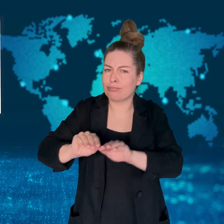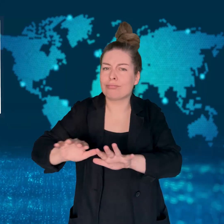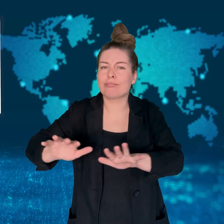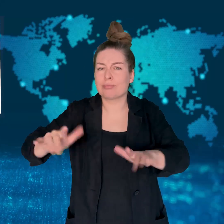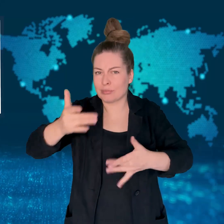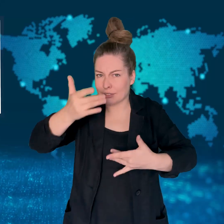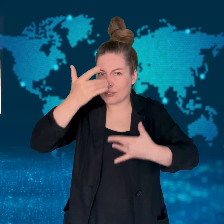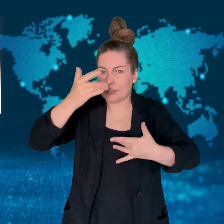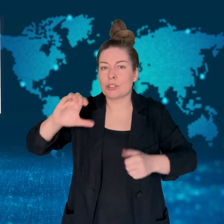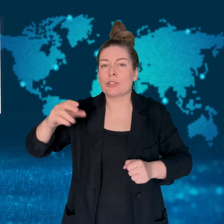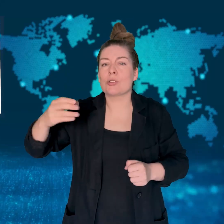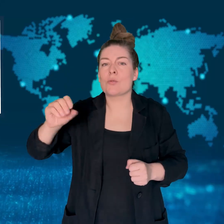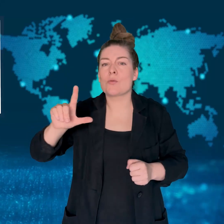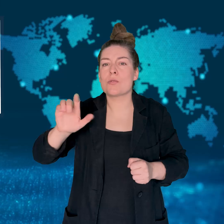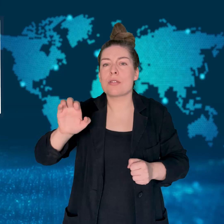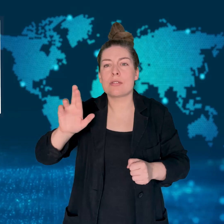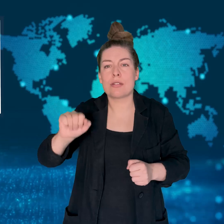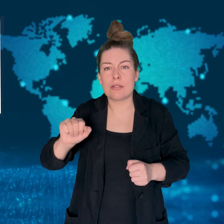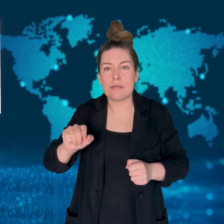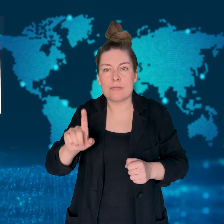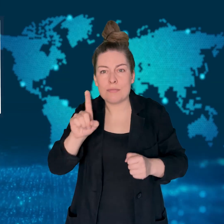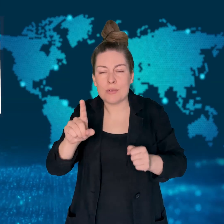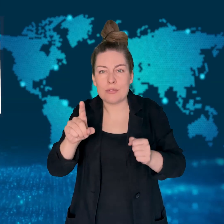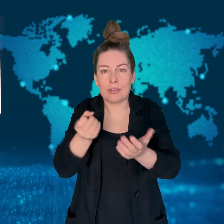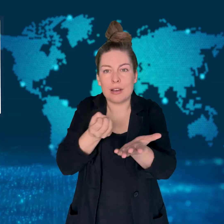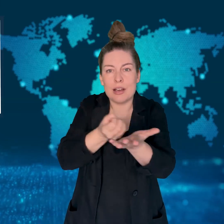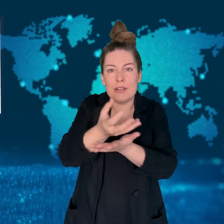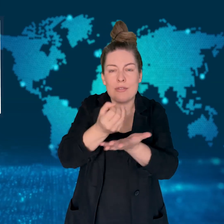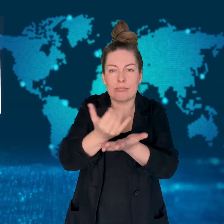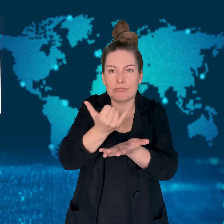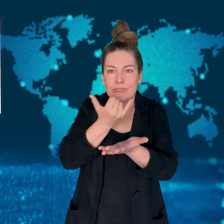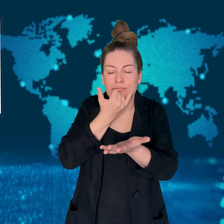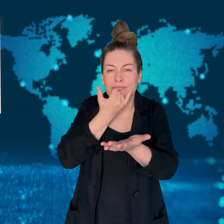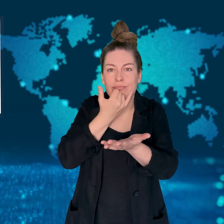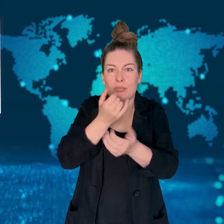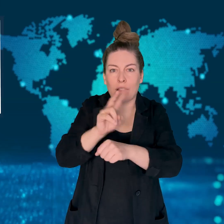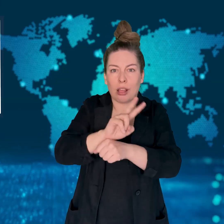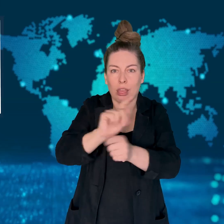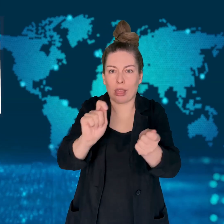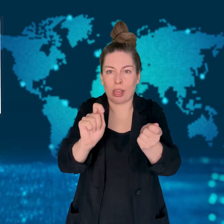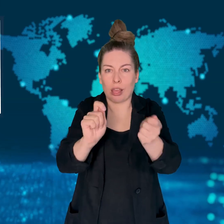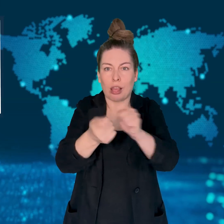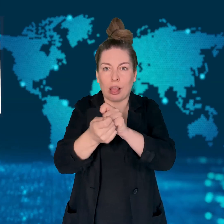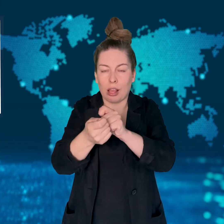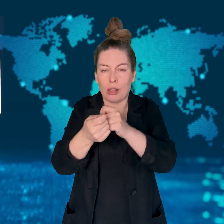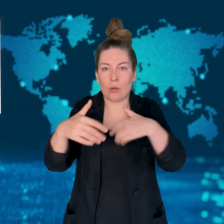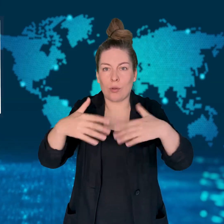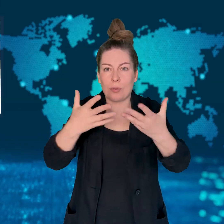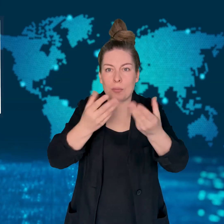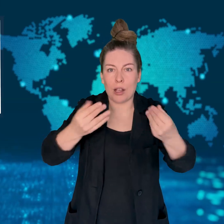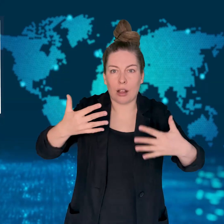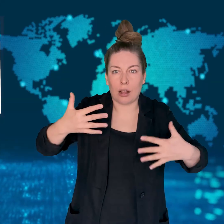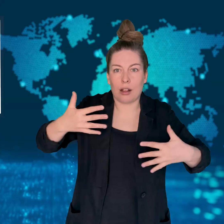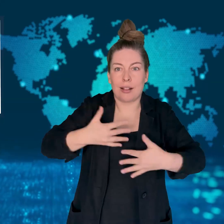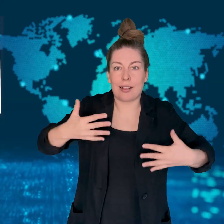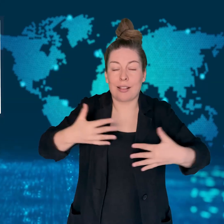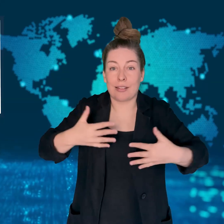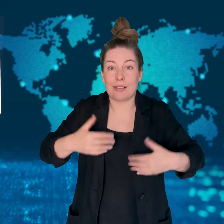When a genuine outbreak of cholera in another part of Mozambique,